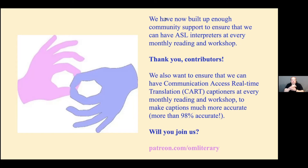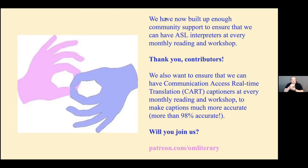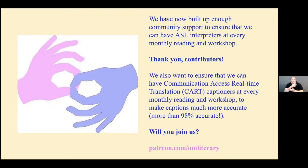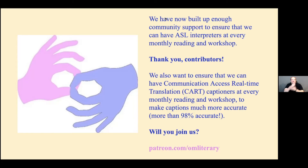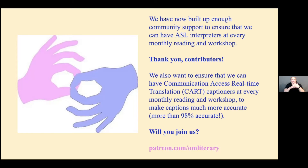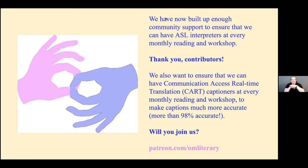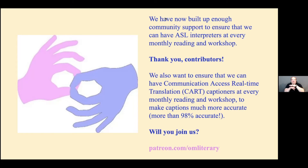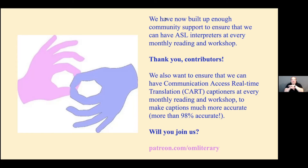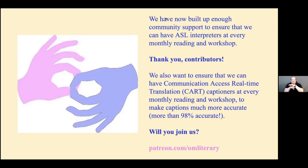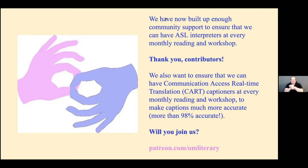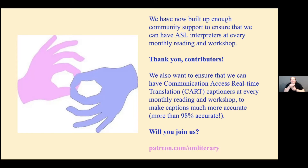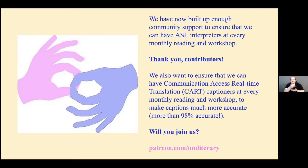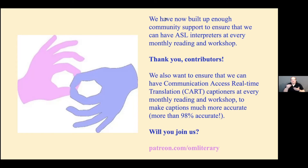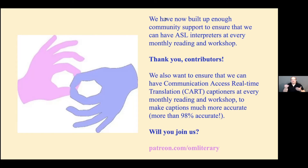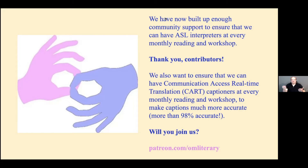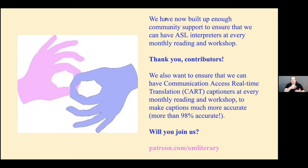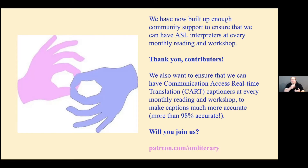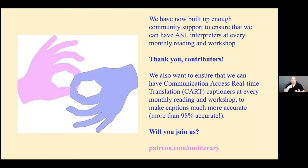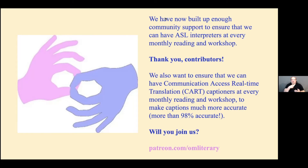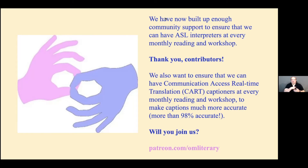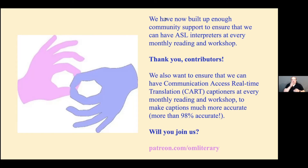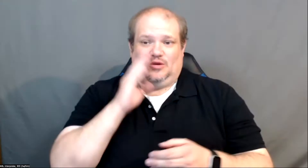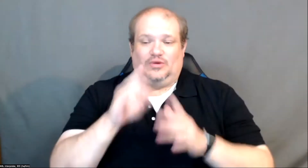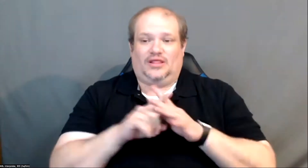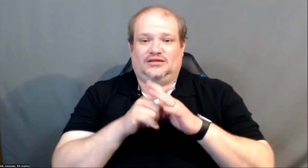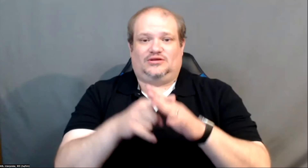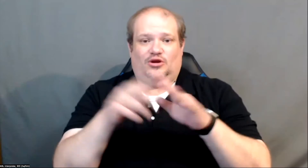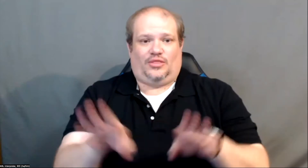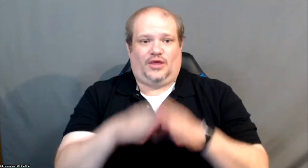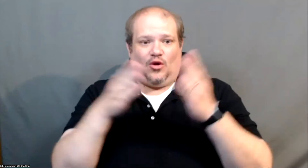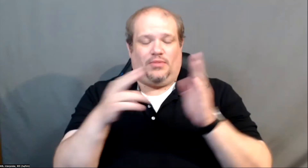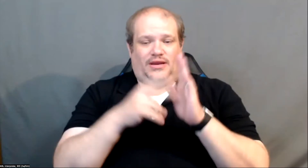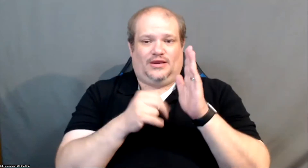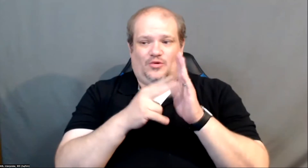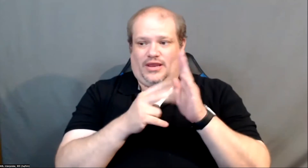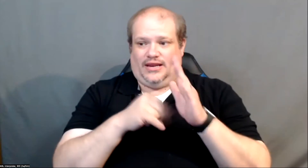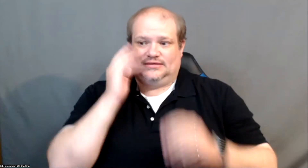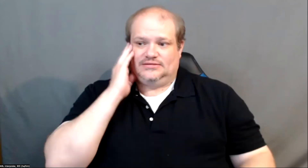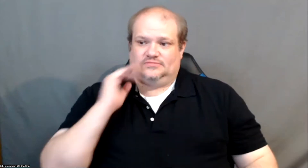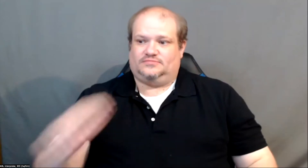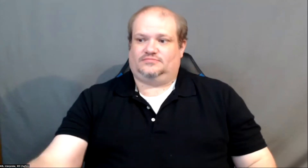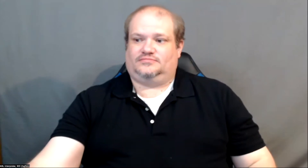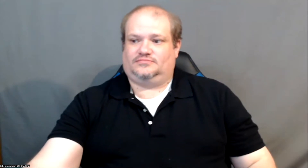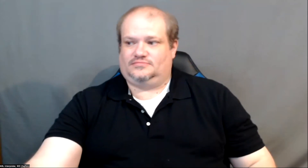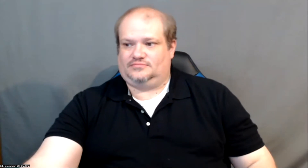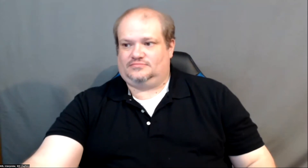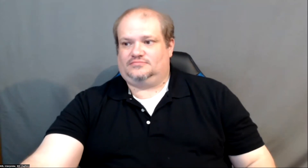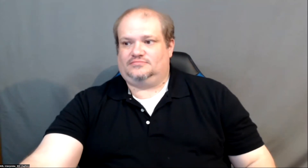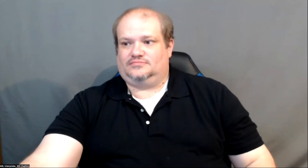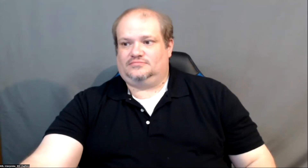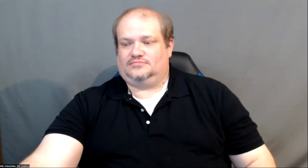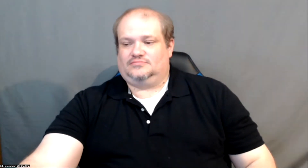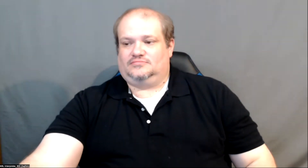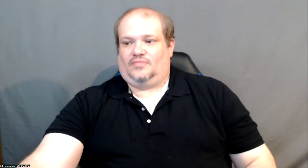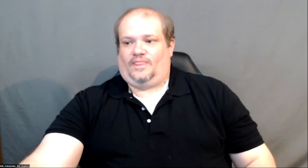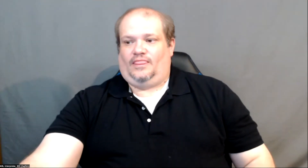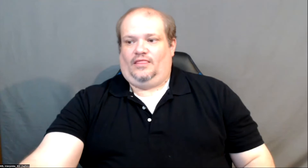materials, and we are about to start the opening readings. And first up for tonight. And that